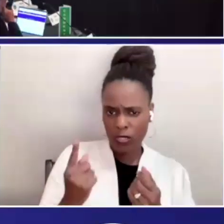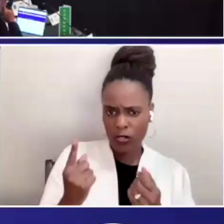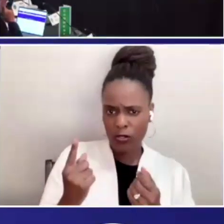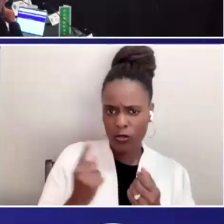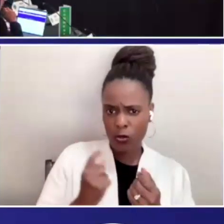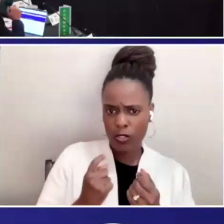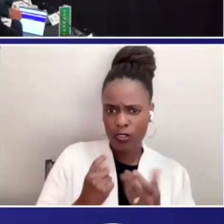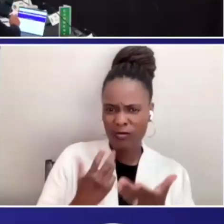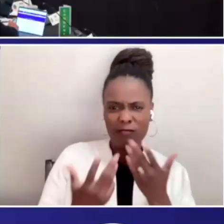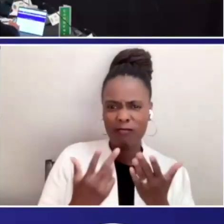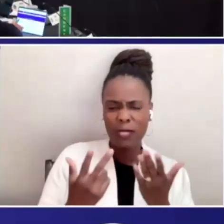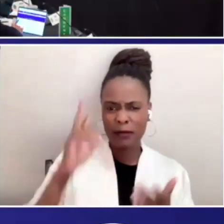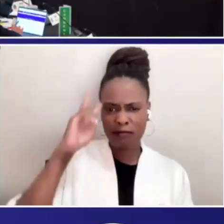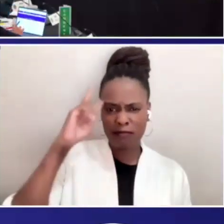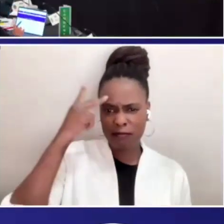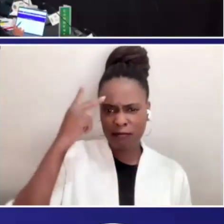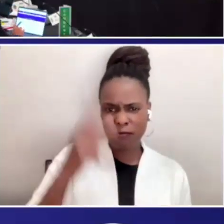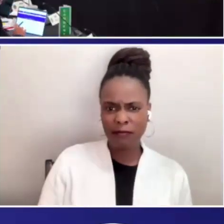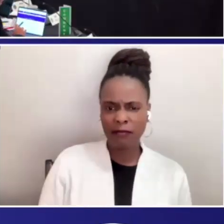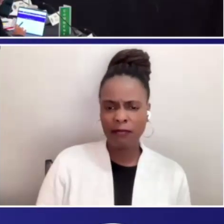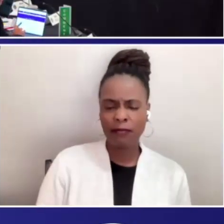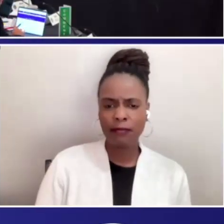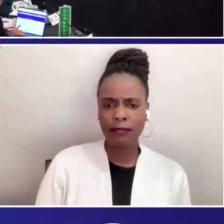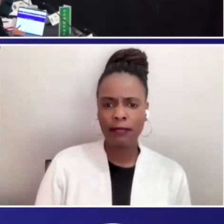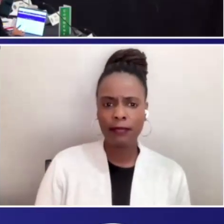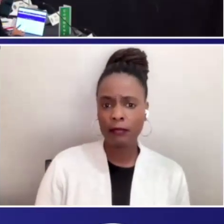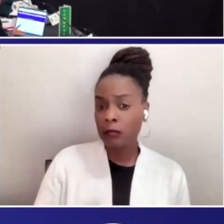understanding the question correctly. Could you please clarify for us?